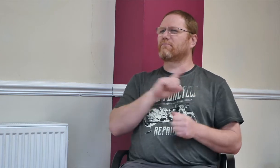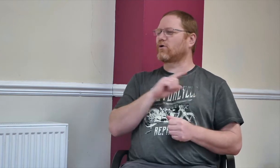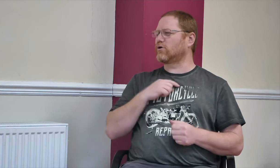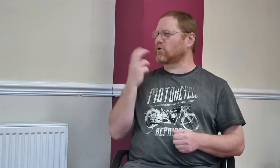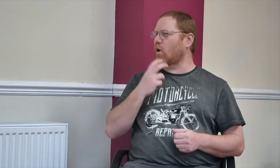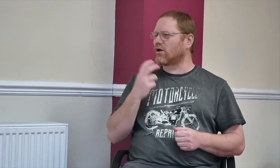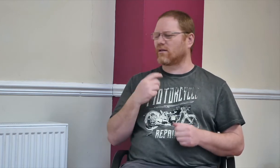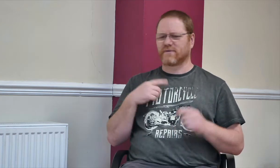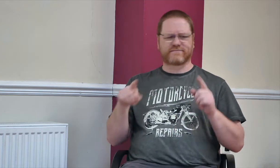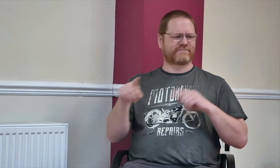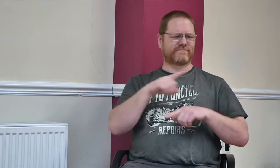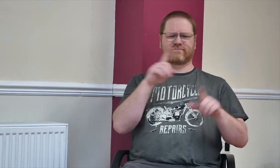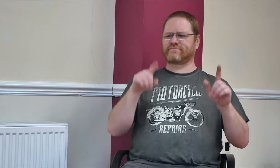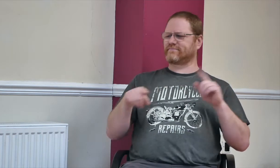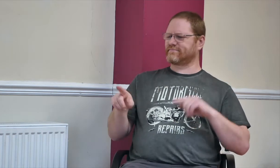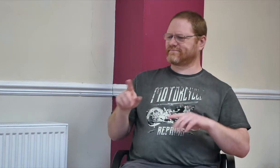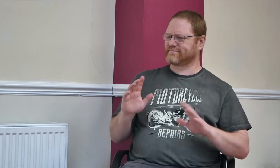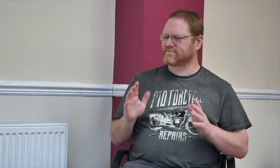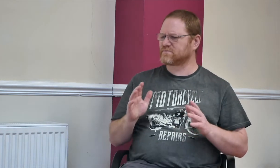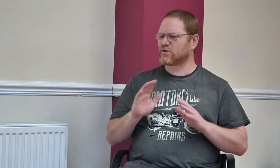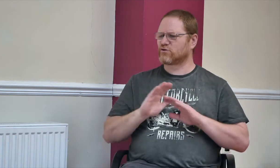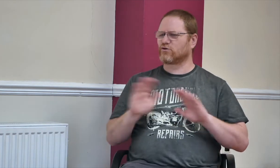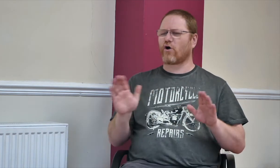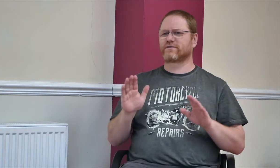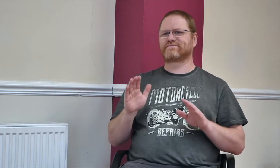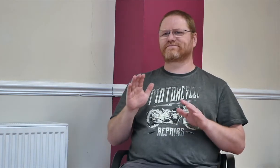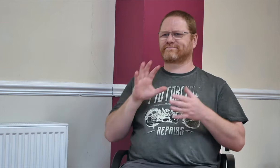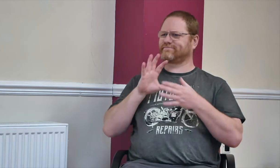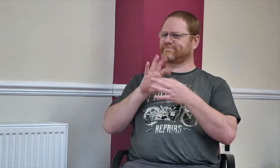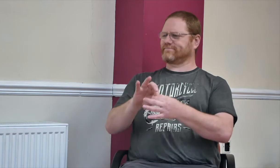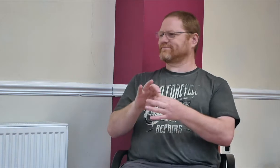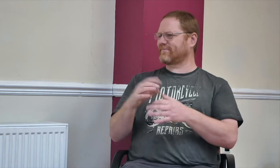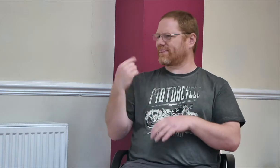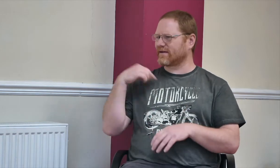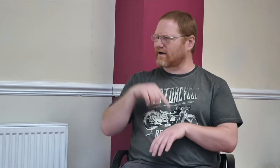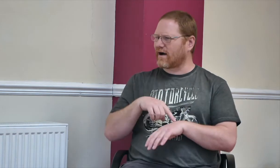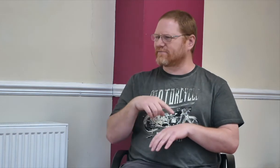But, because I was oral at the time, I didn't feel like I fitted in.